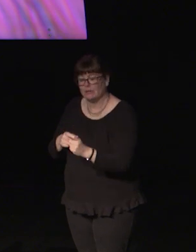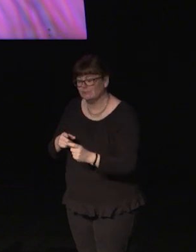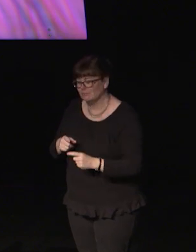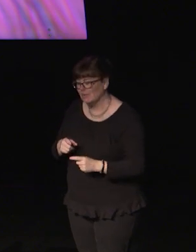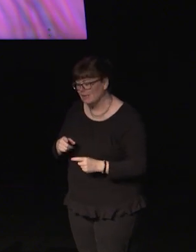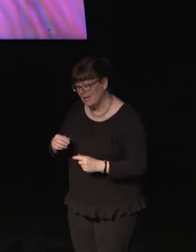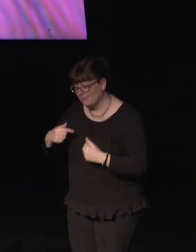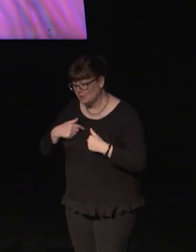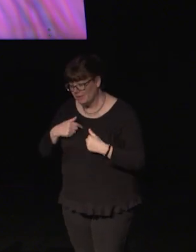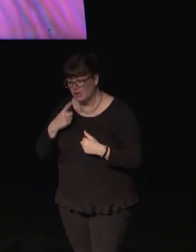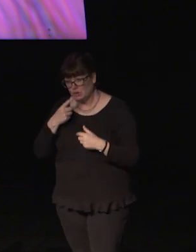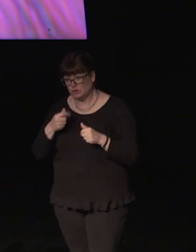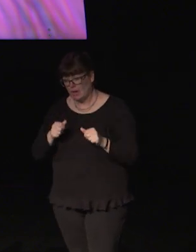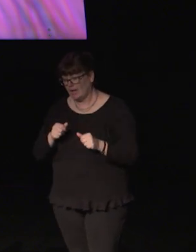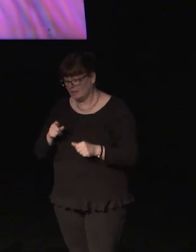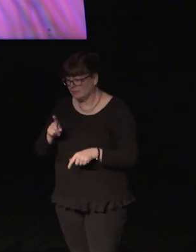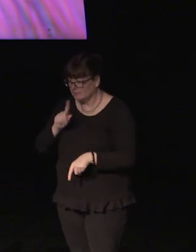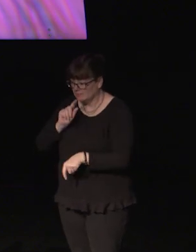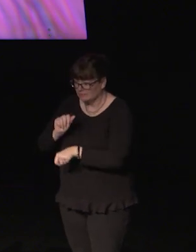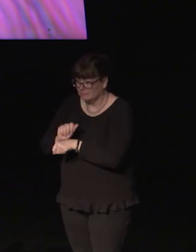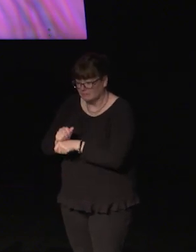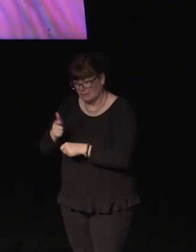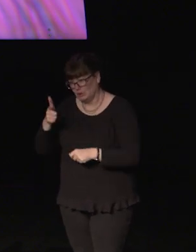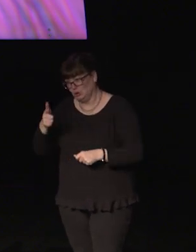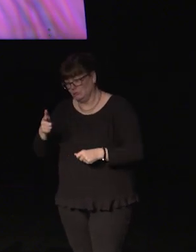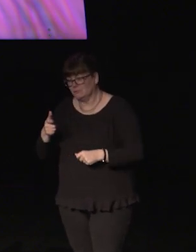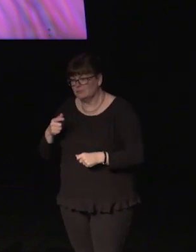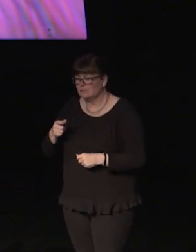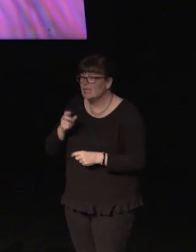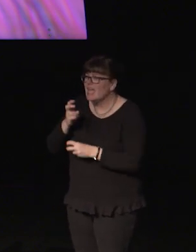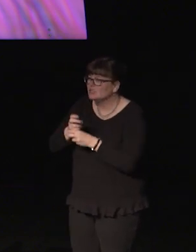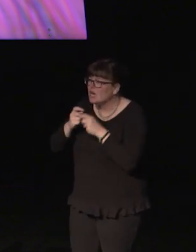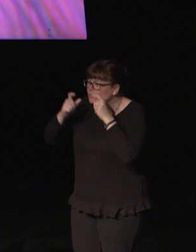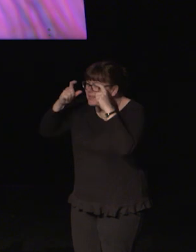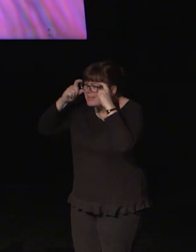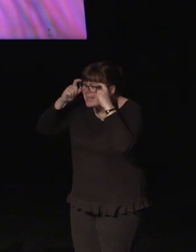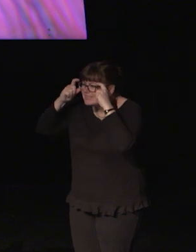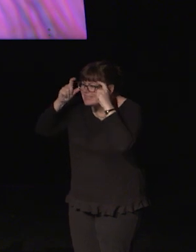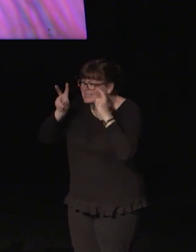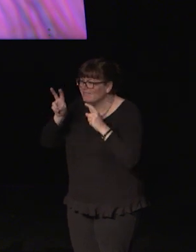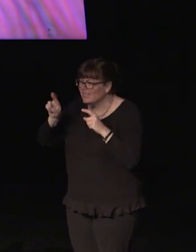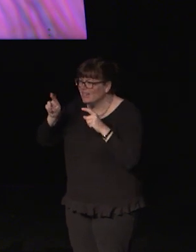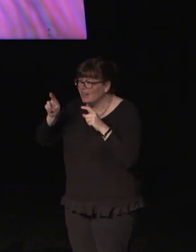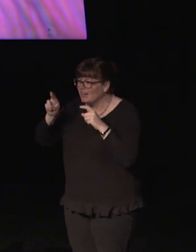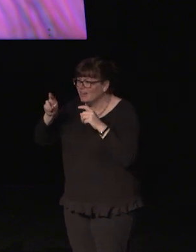And it's interesting. It's hard to do with glasses on. I think that's something that folks are still figuring out.